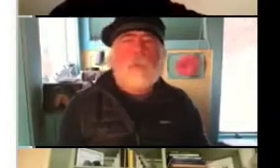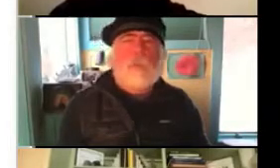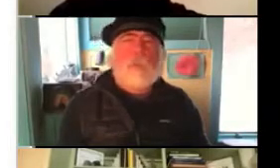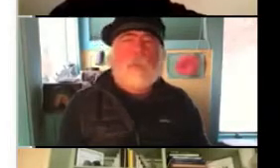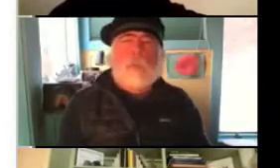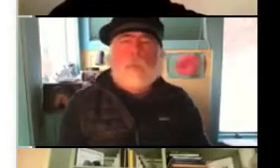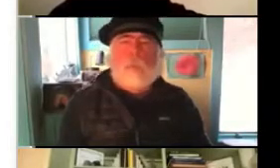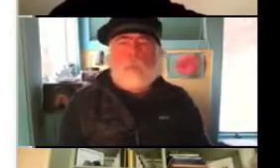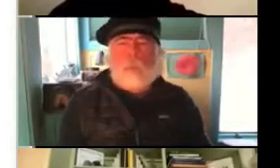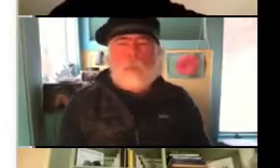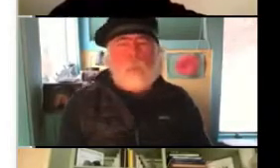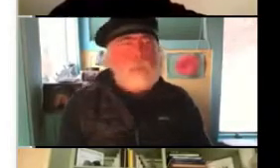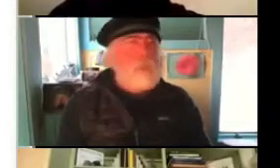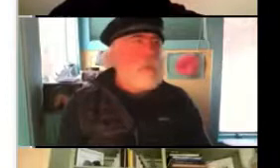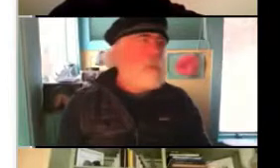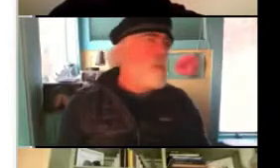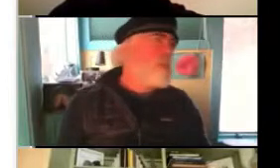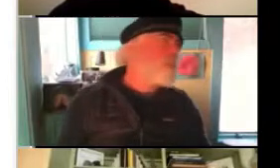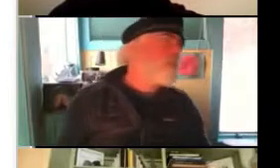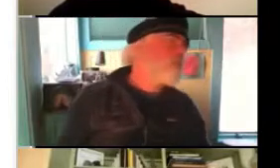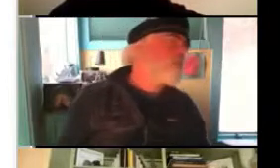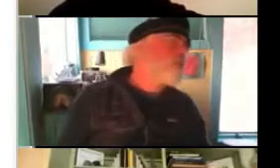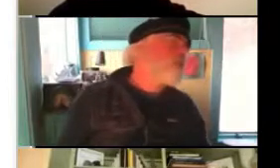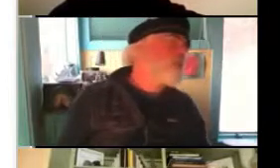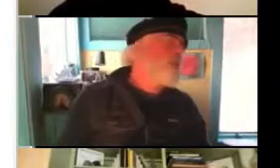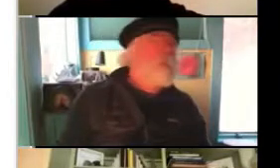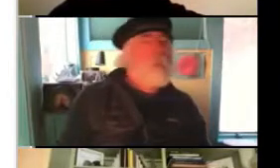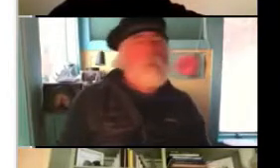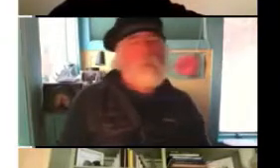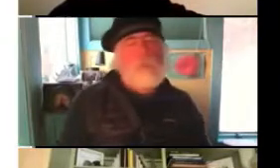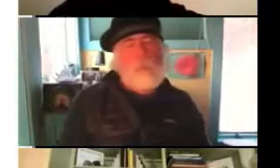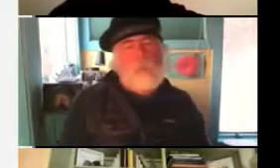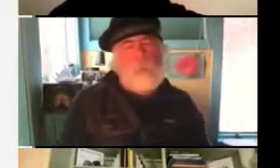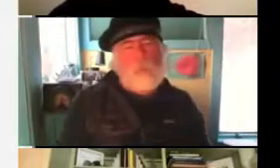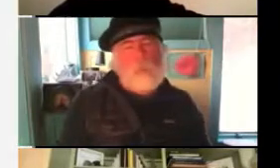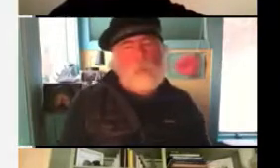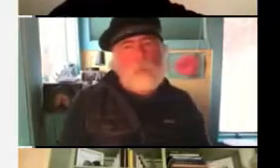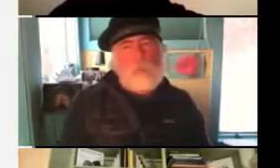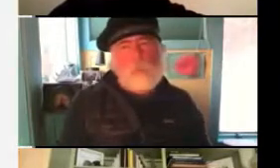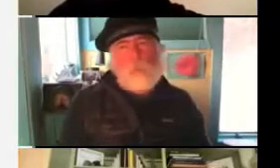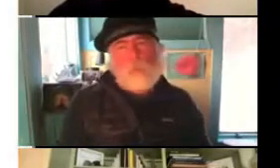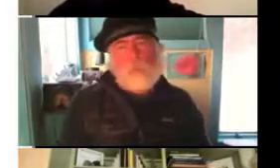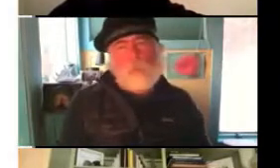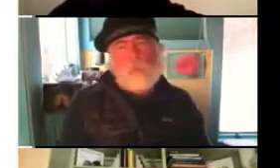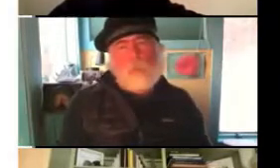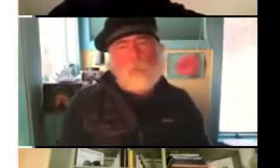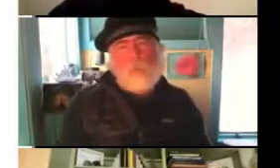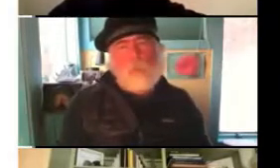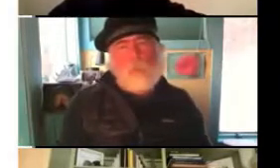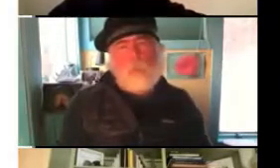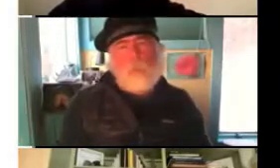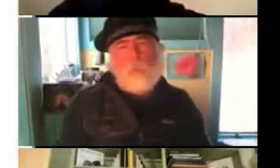And to get to the portal, we're gonna click on the Apply online, the sidebar.